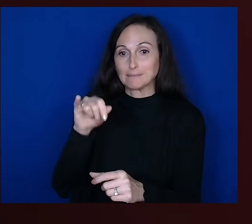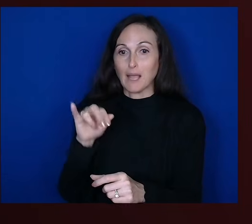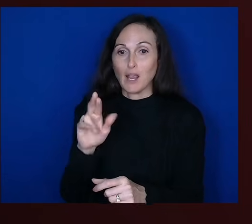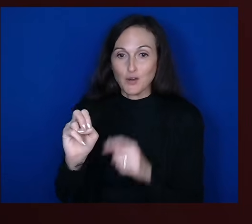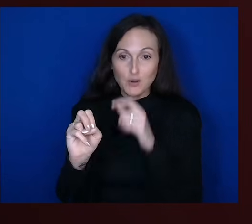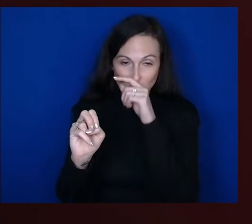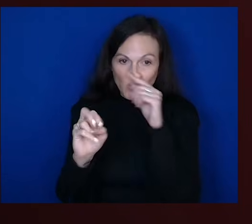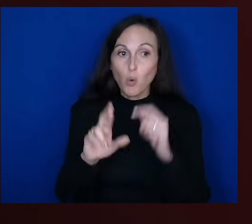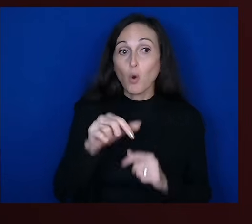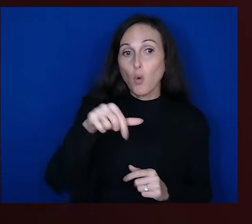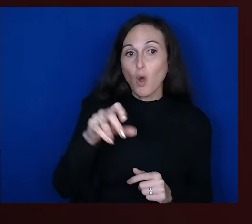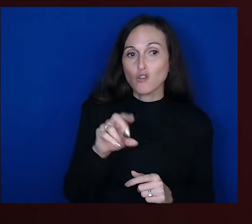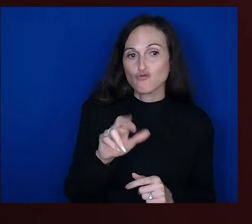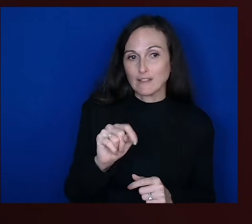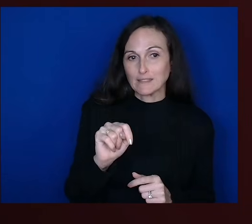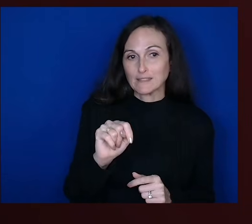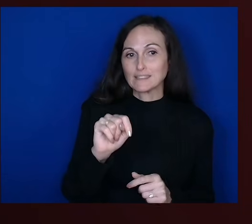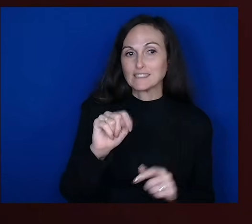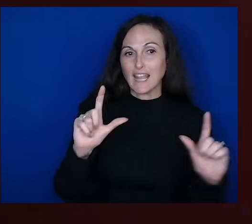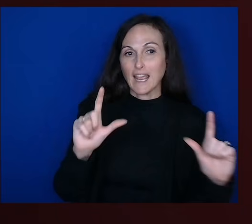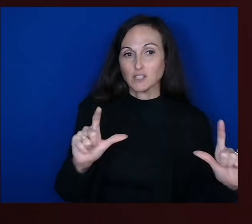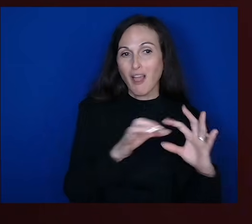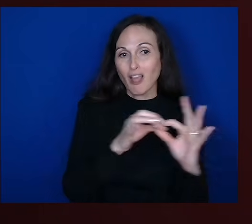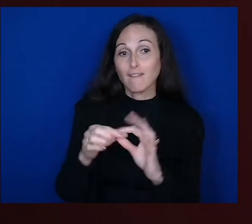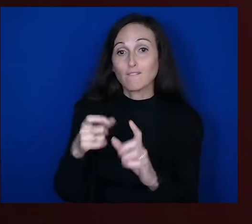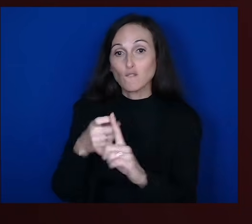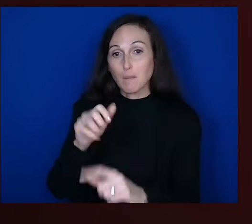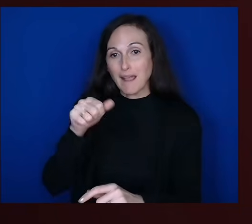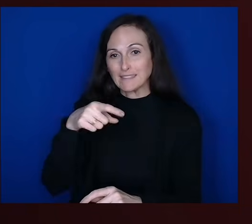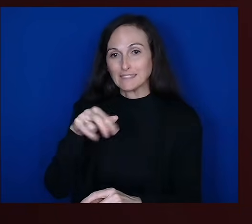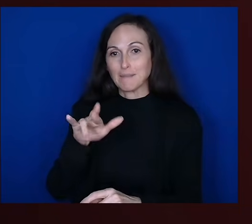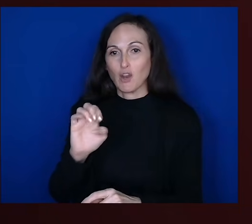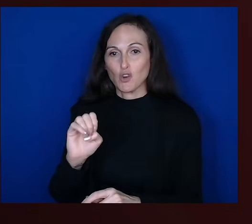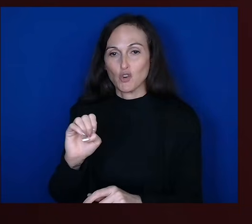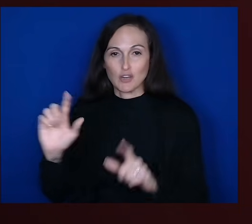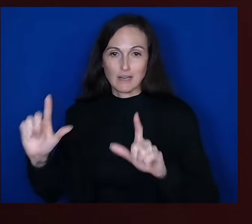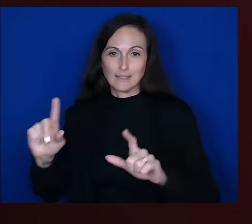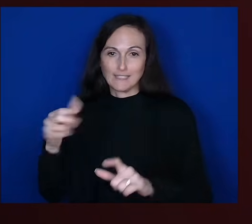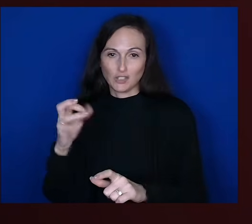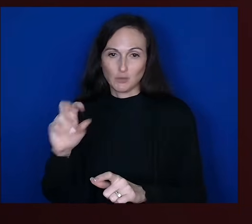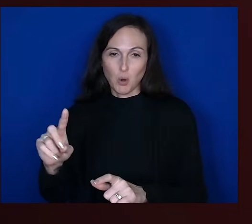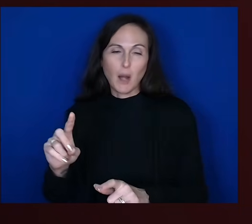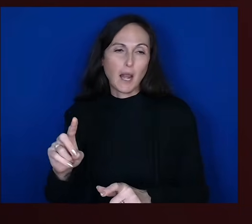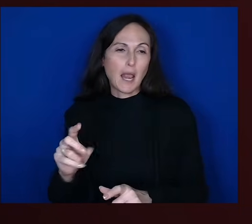the Aspire dashboard, which will make sense in a second. Okay, it's all running. That was fast.